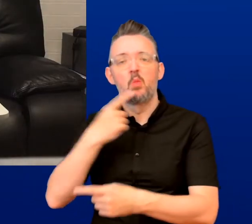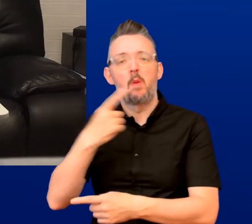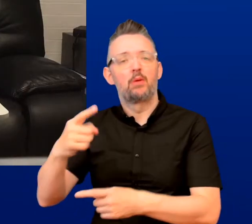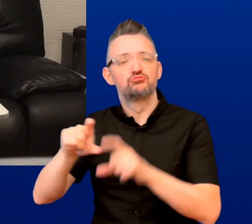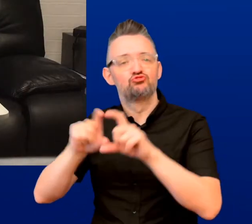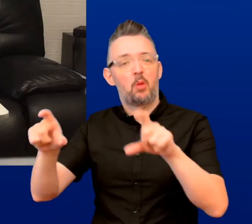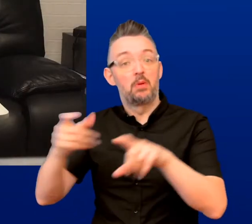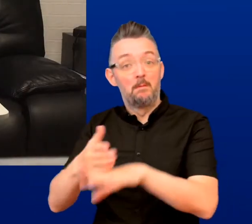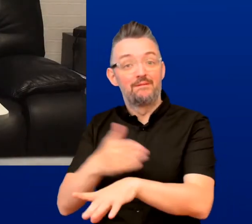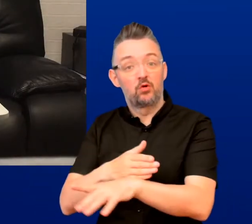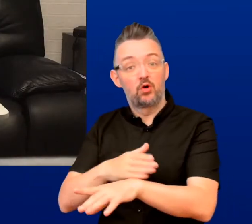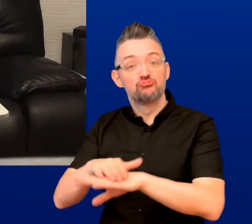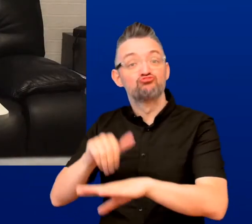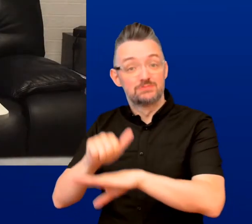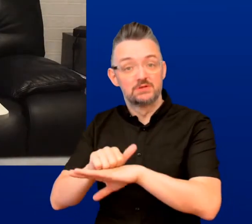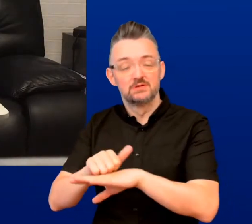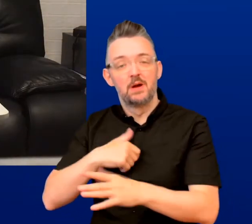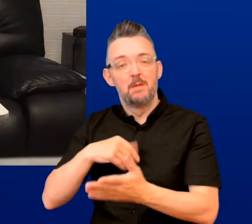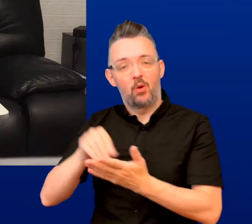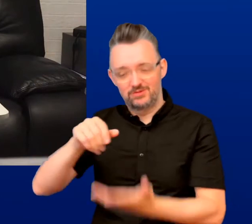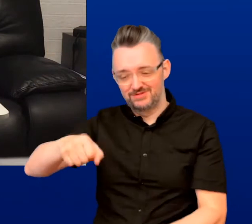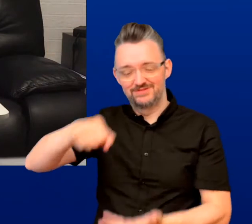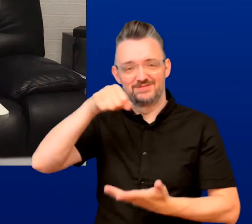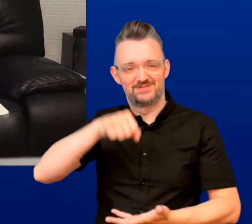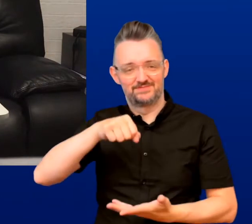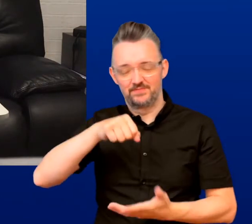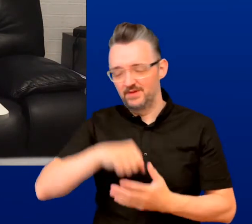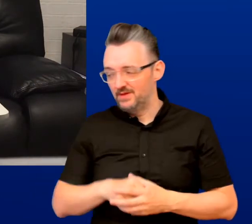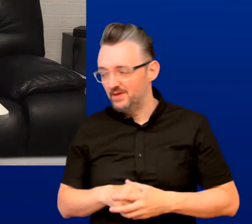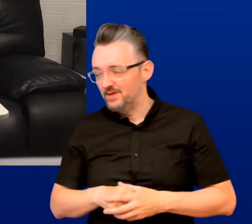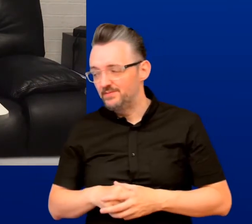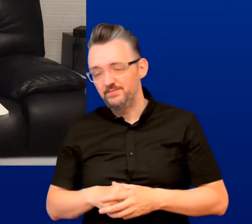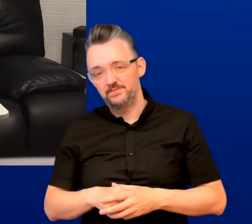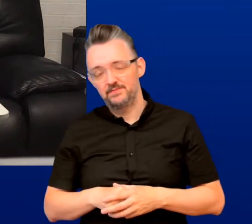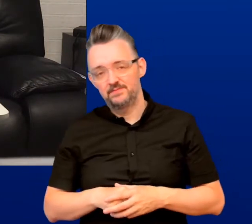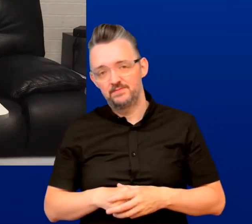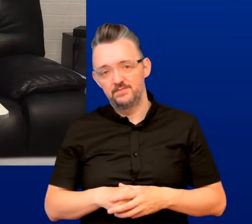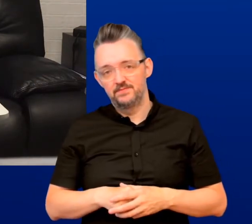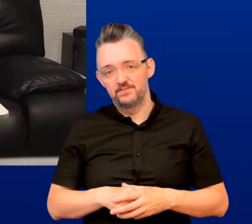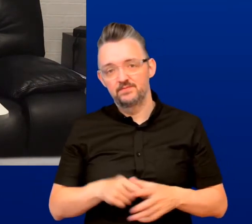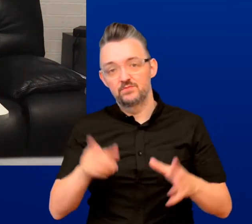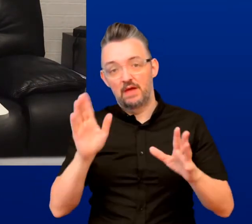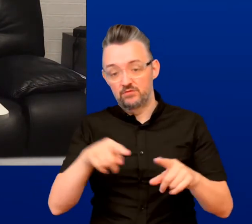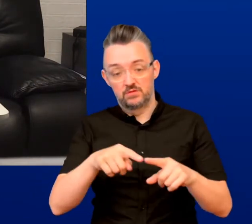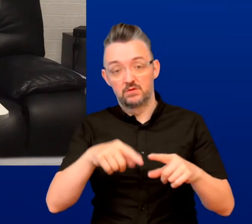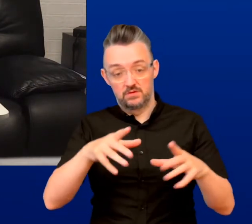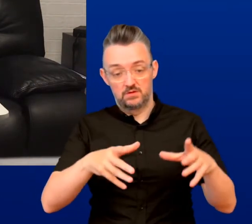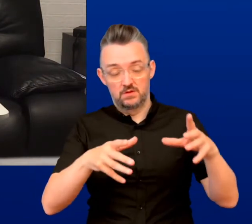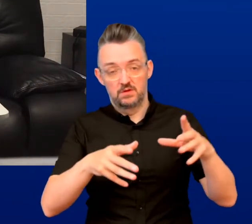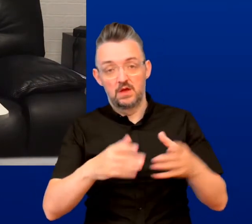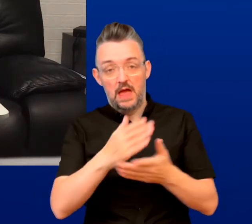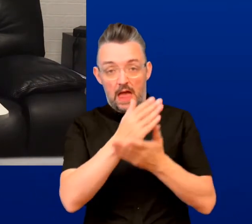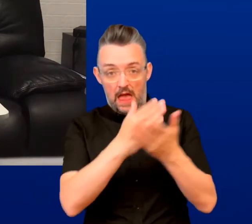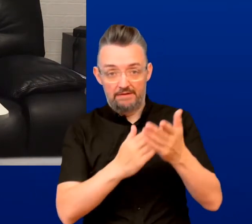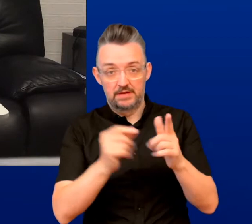Christmas time. What you do with that is mix it half P.V.A glue